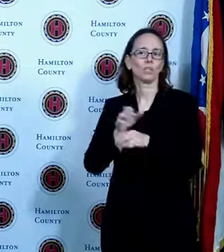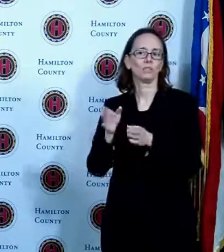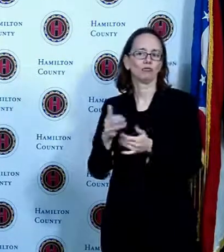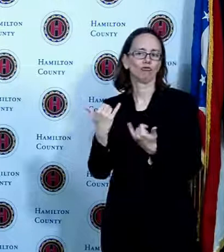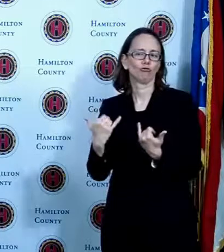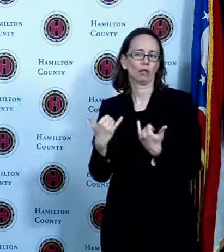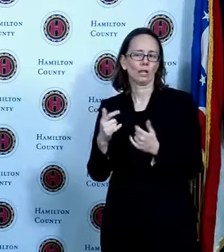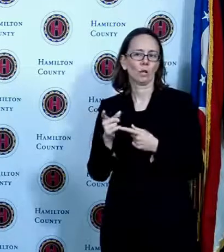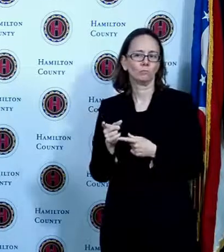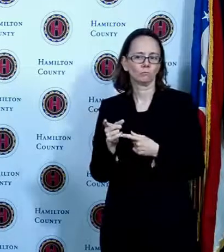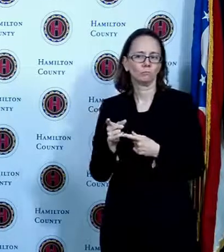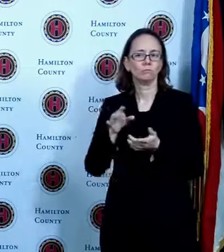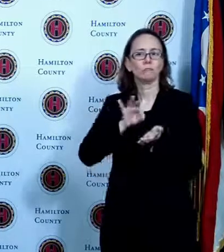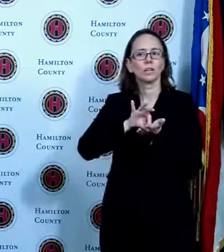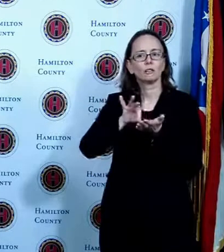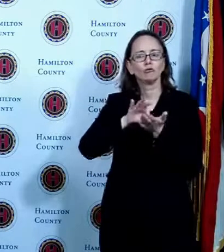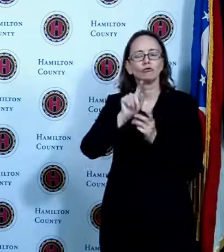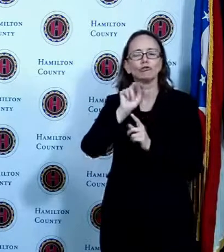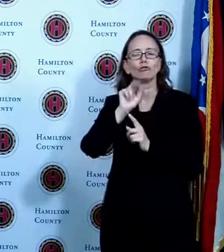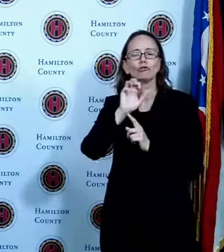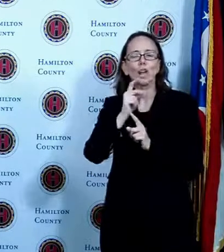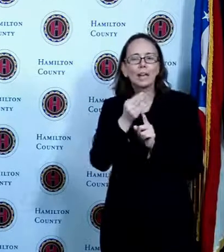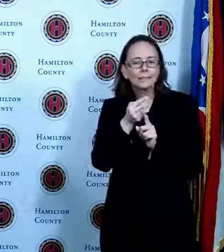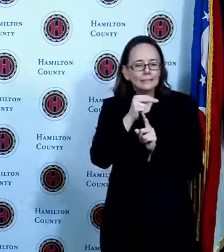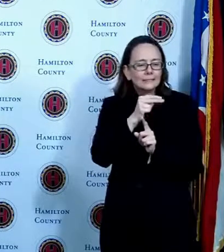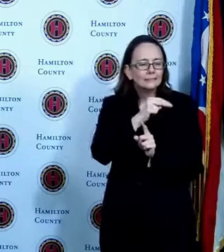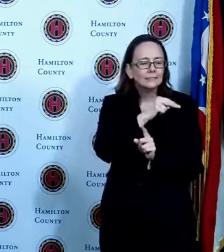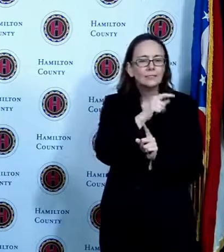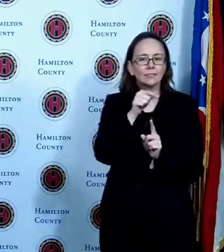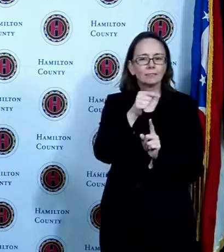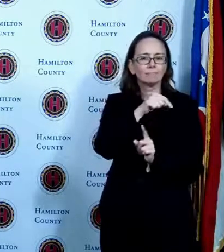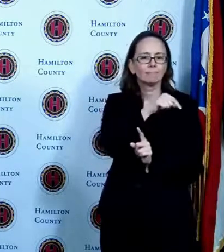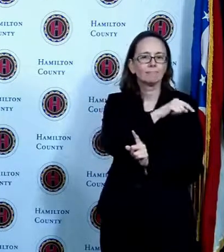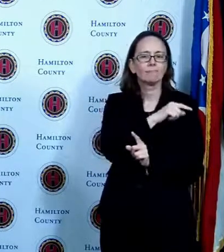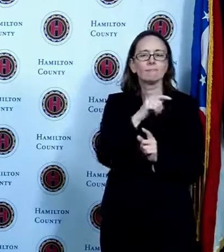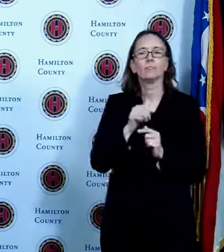of contact tracing that's overwhelming our team we kind of have a plan set up